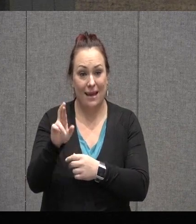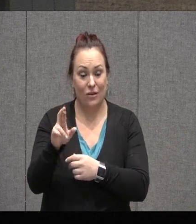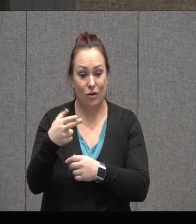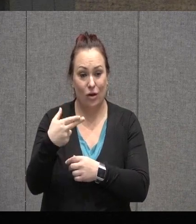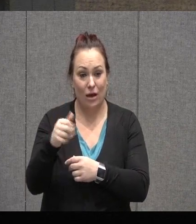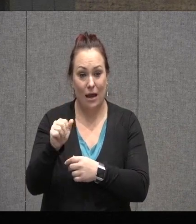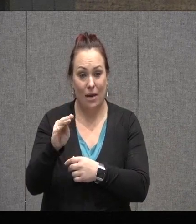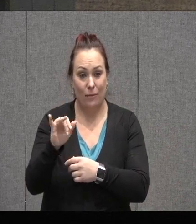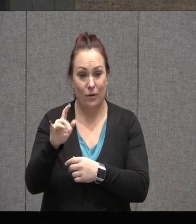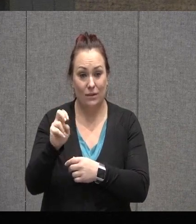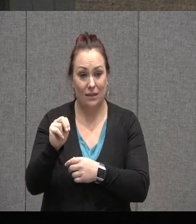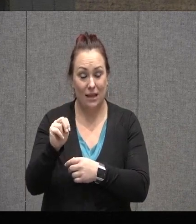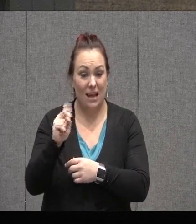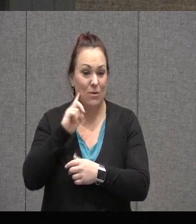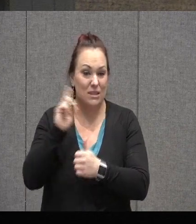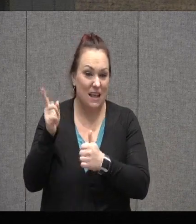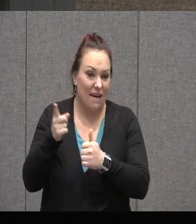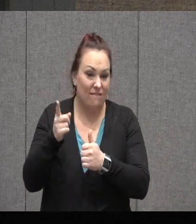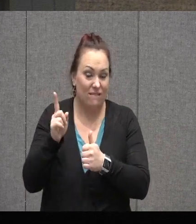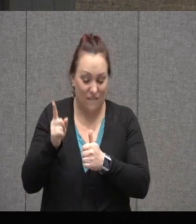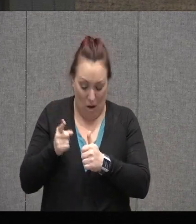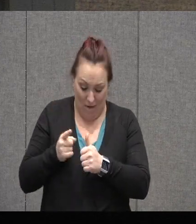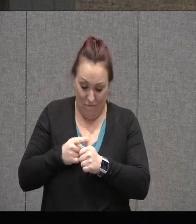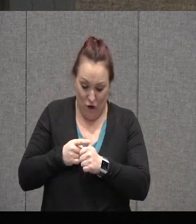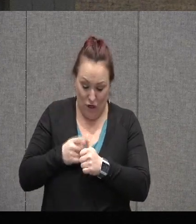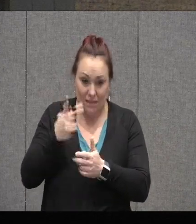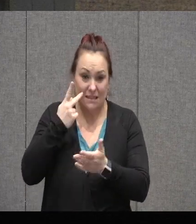Secretary of the Treasury, is on the $10 bill.